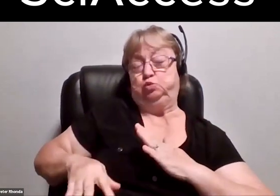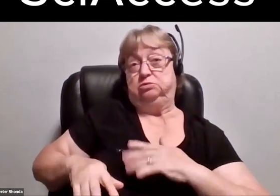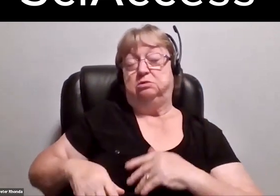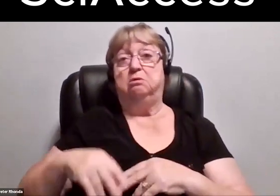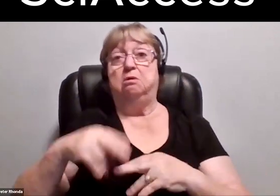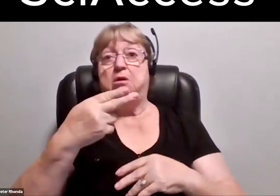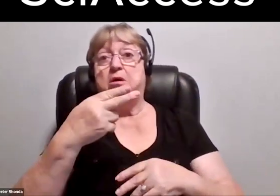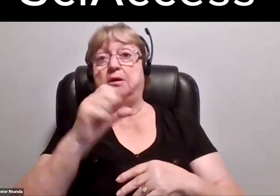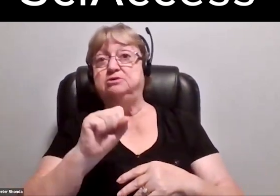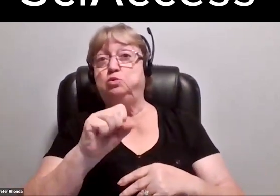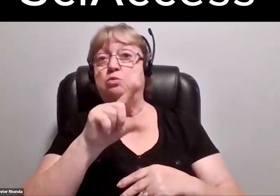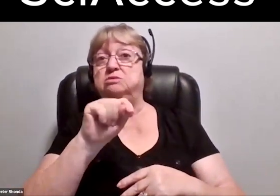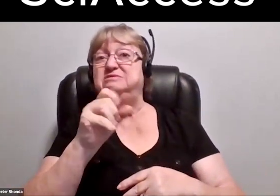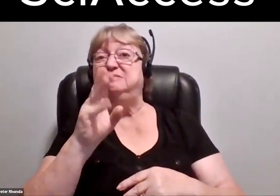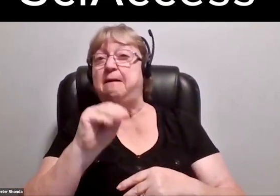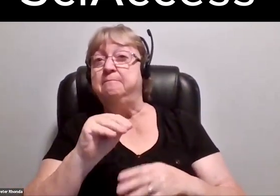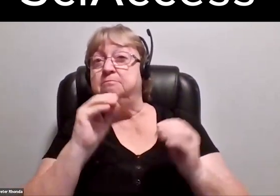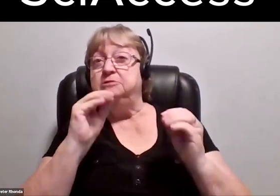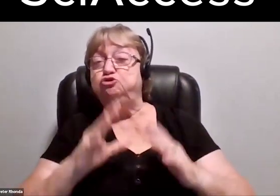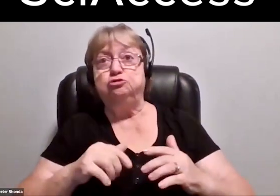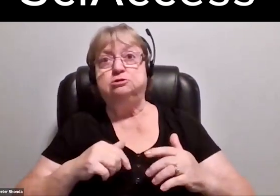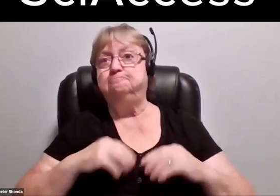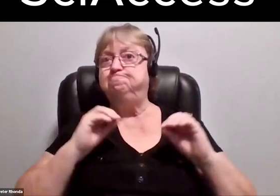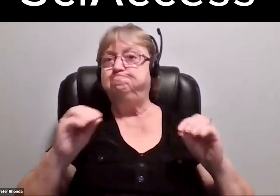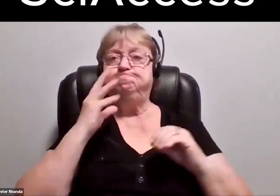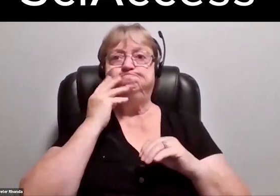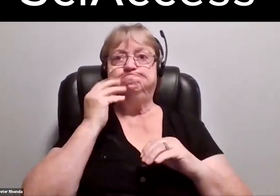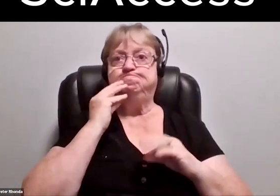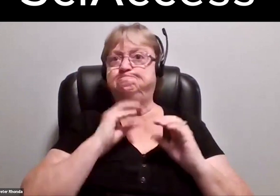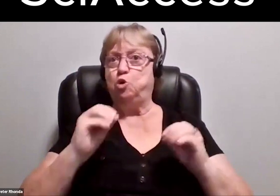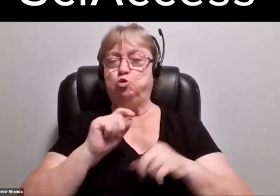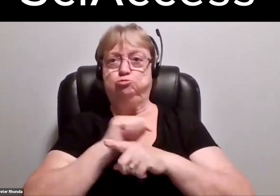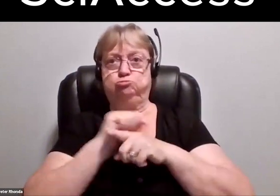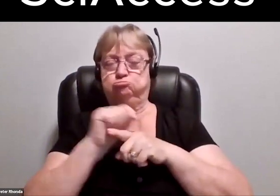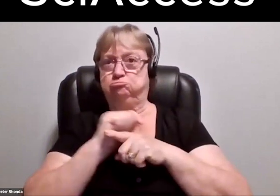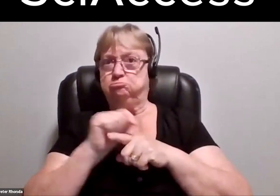who often are not trained to work with students with VI,